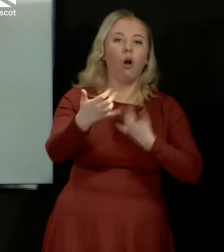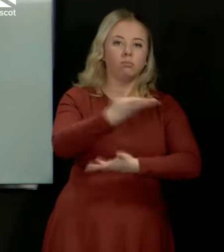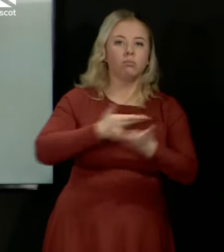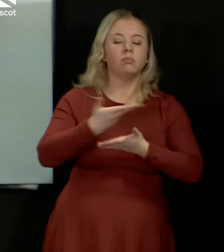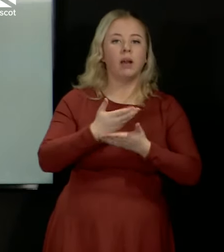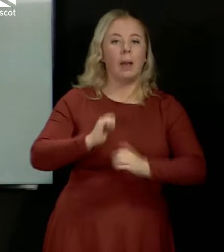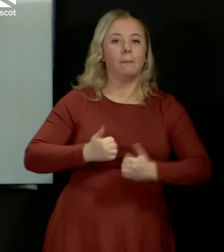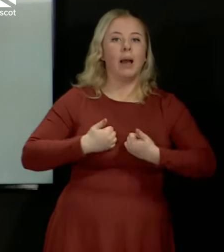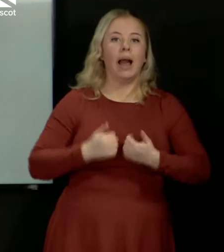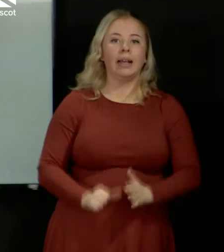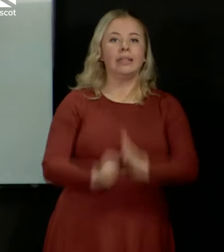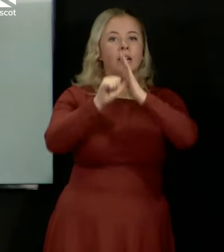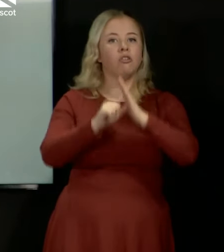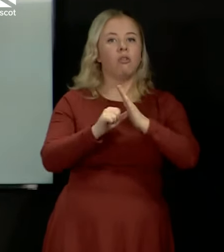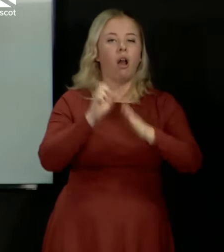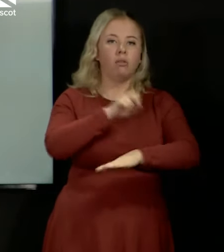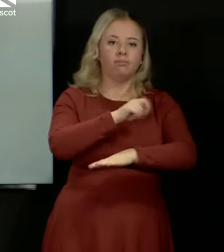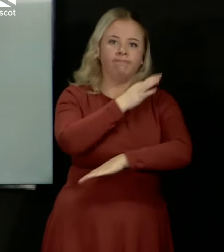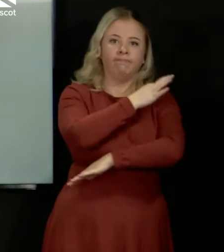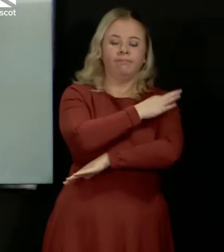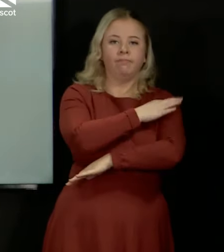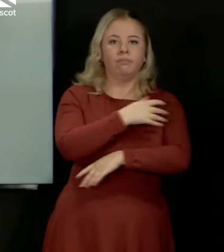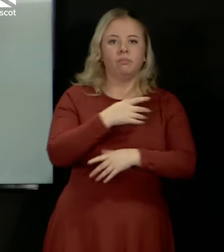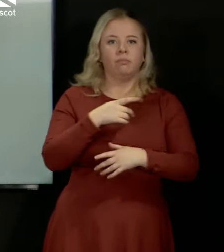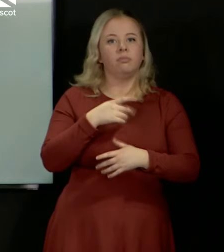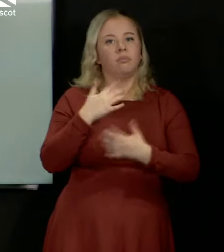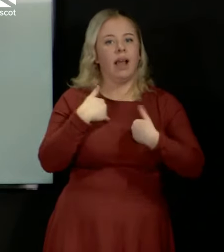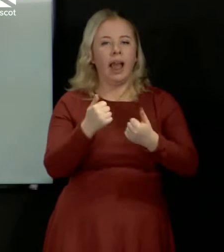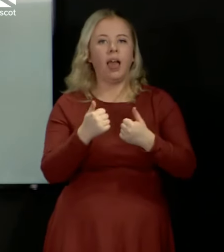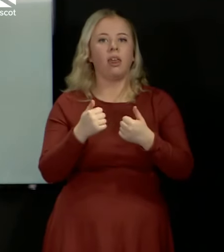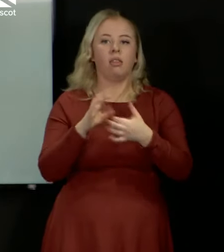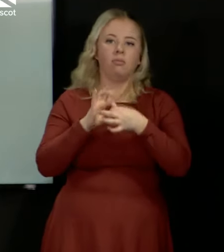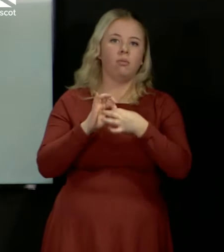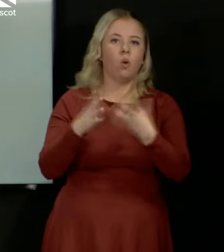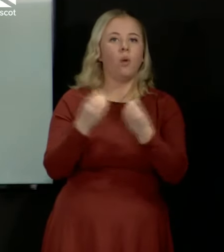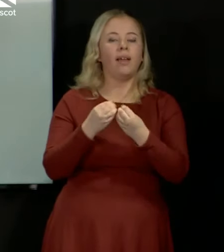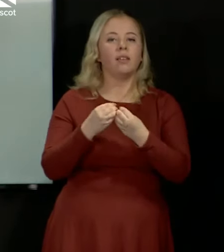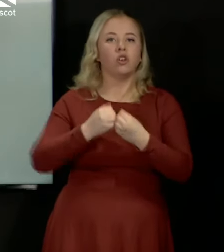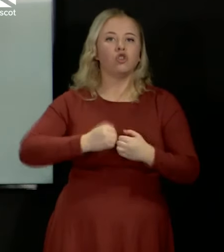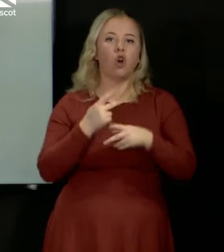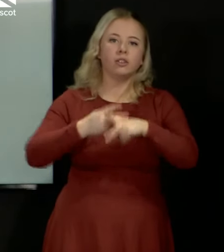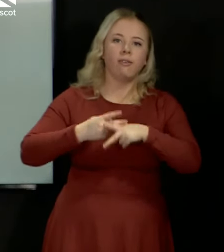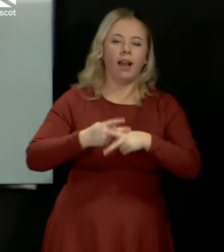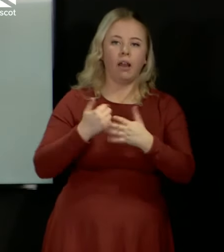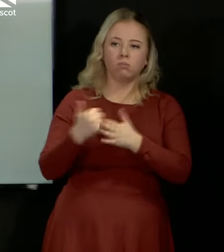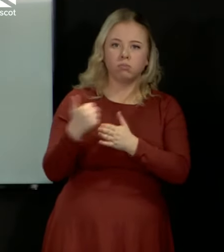in health and in social care work are in contact with Scottish Care too, and with the representative